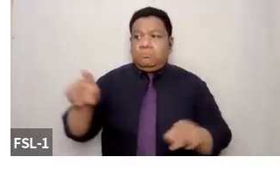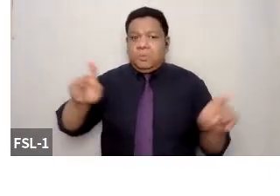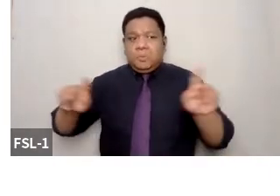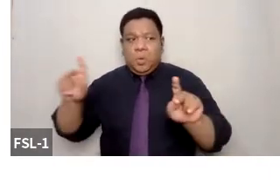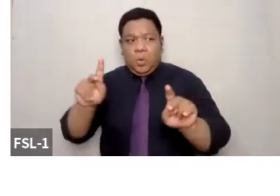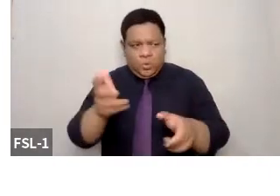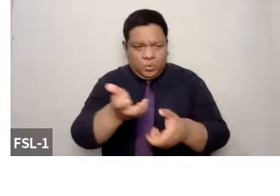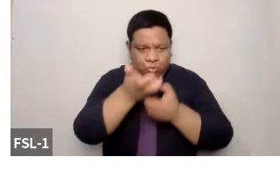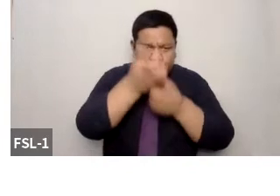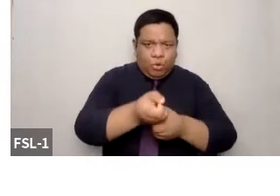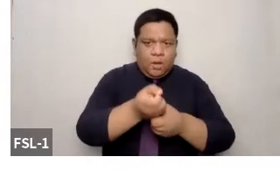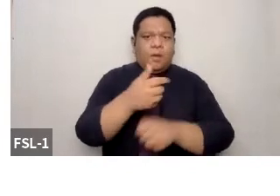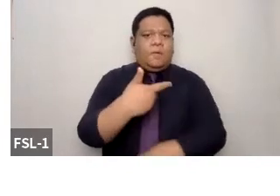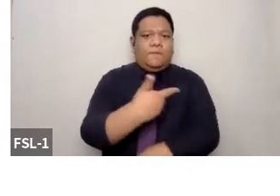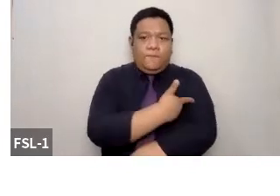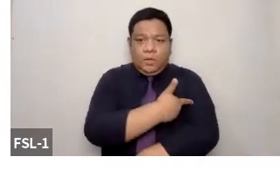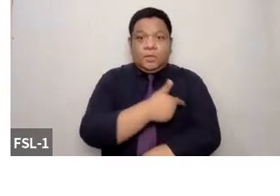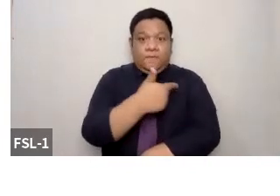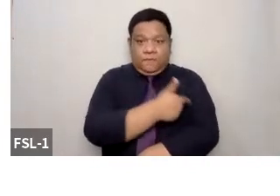That the vaccines are safe and effective.